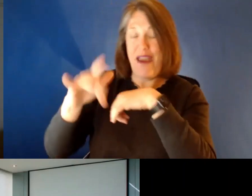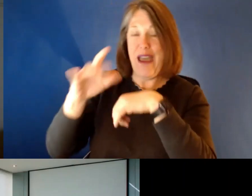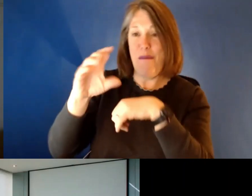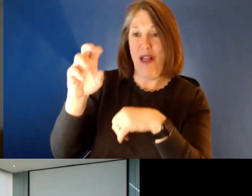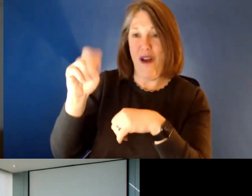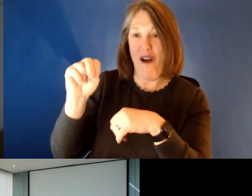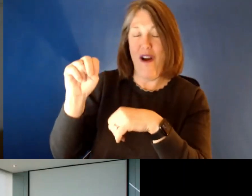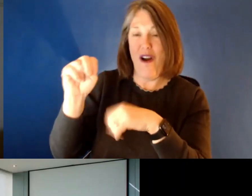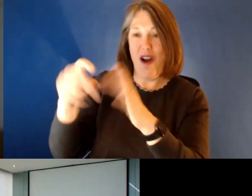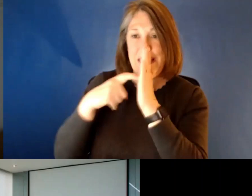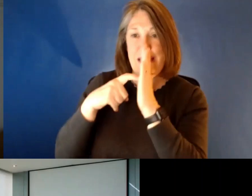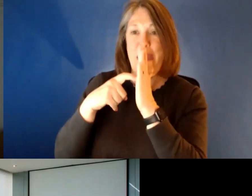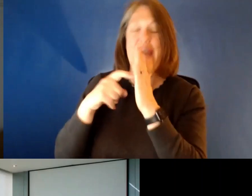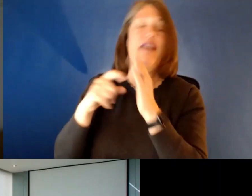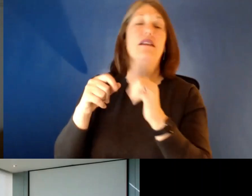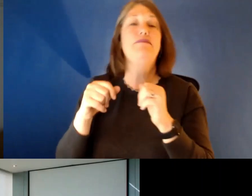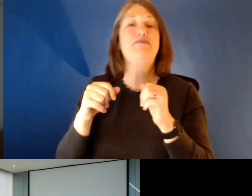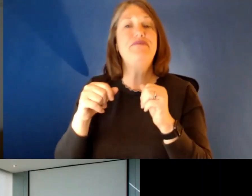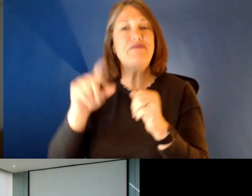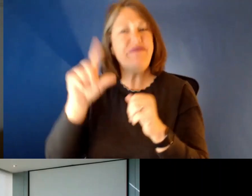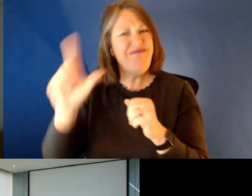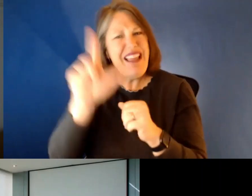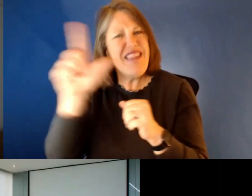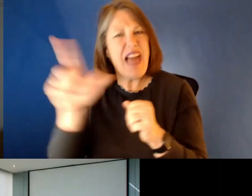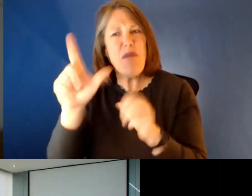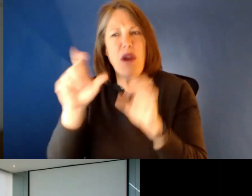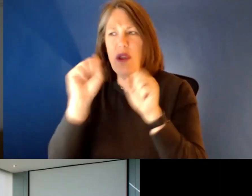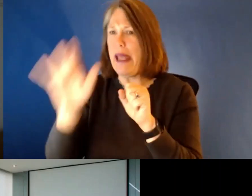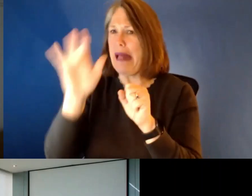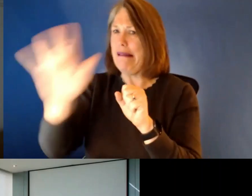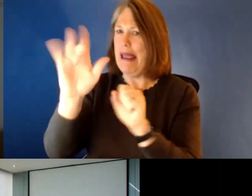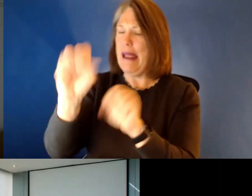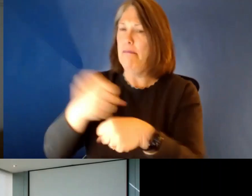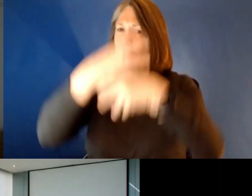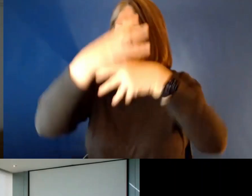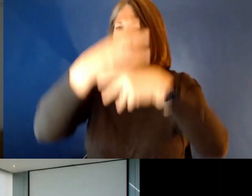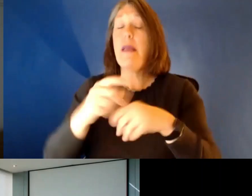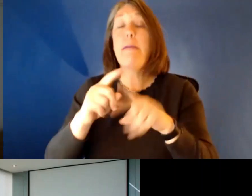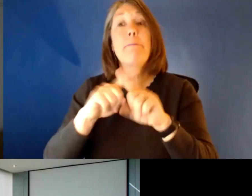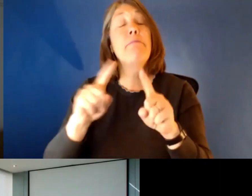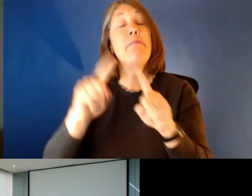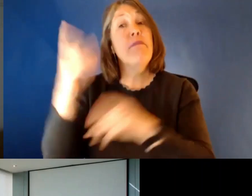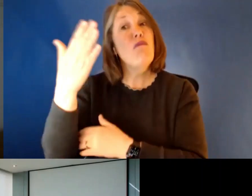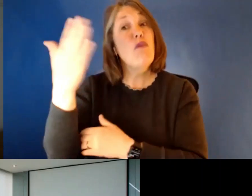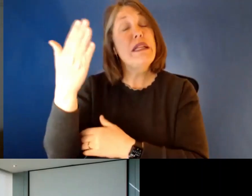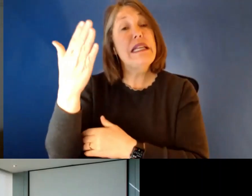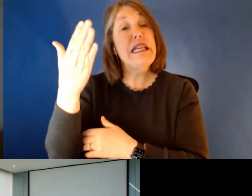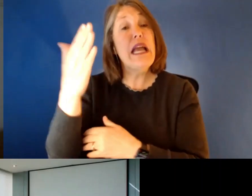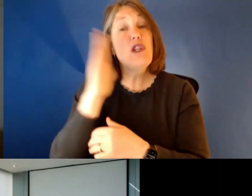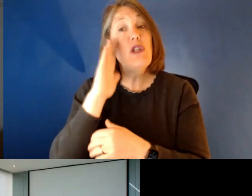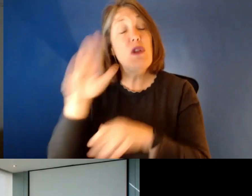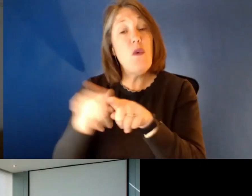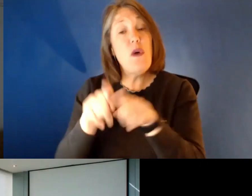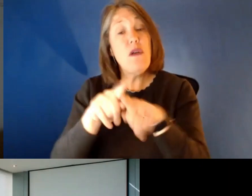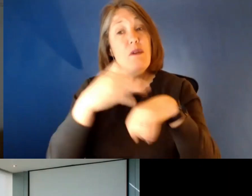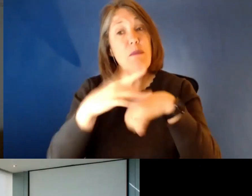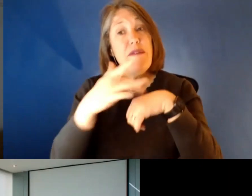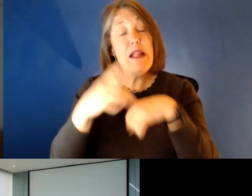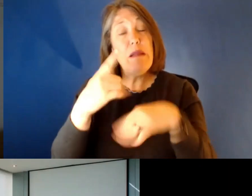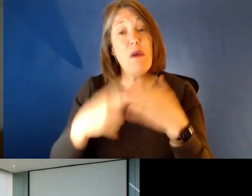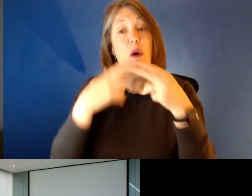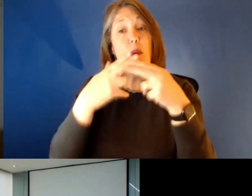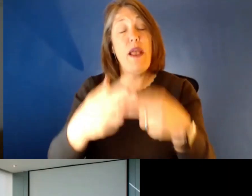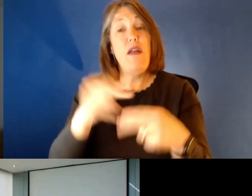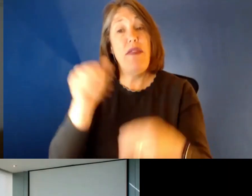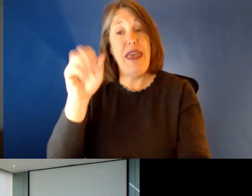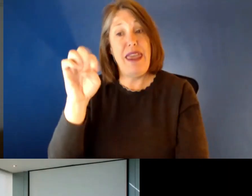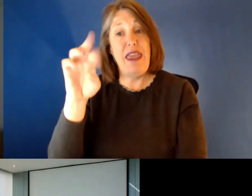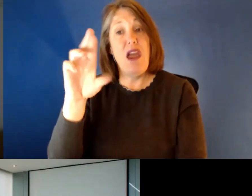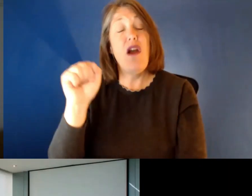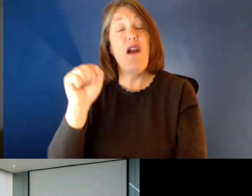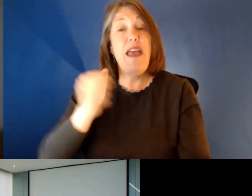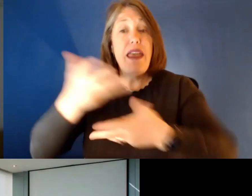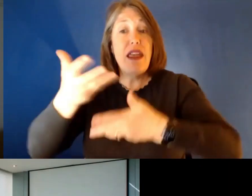06:15:57 But the presentations will also be available in what we call the AERA interactive